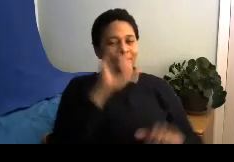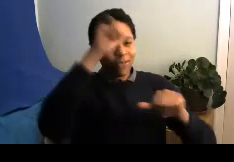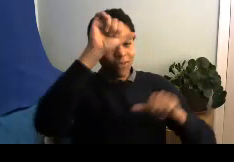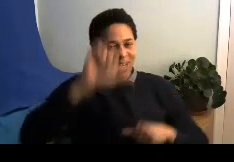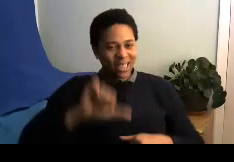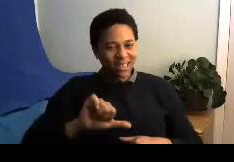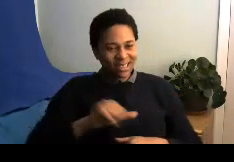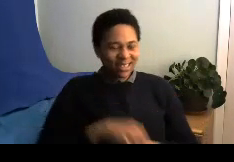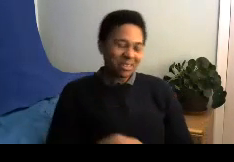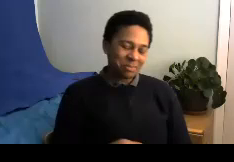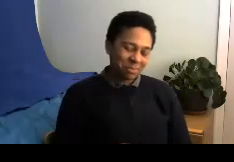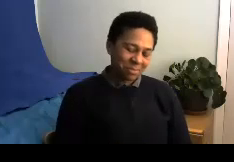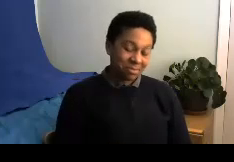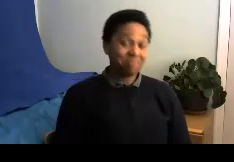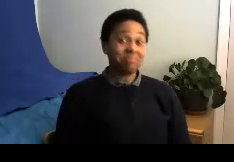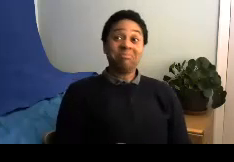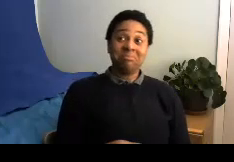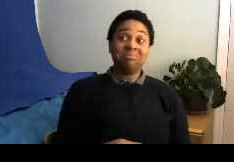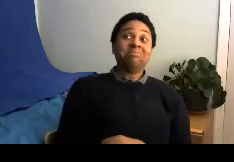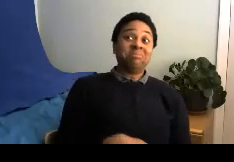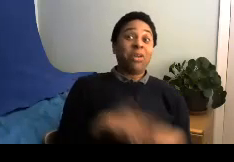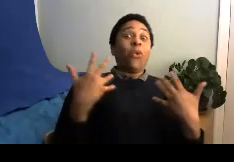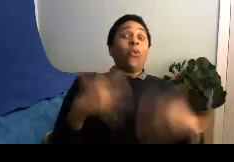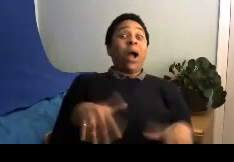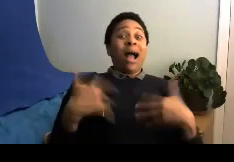Dan: That's a great, great reading list for people to know,